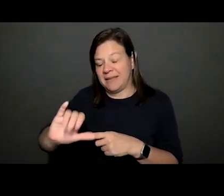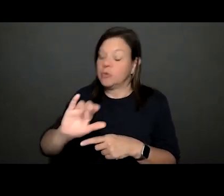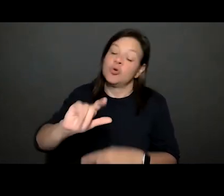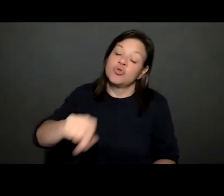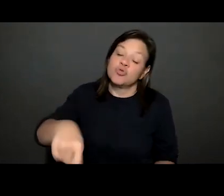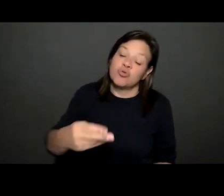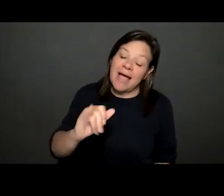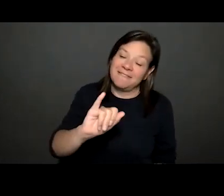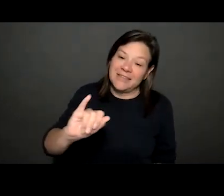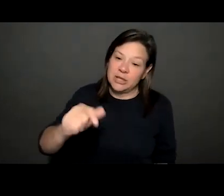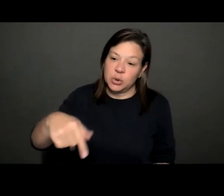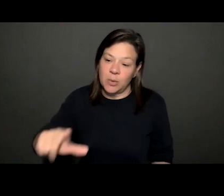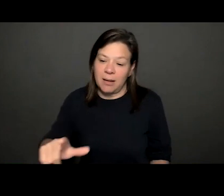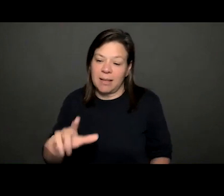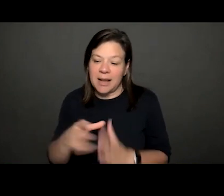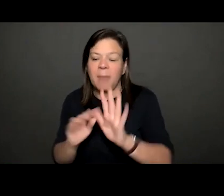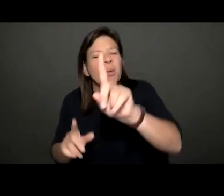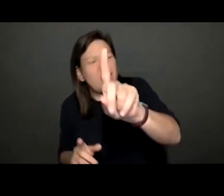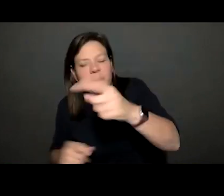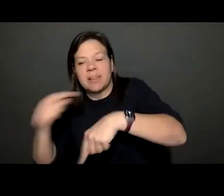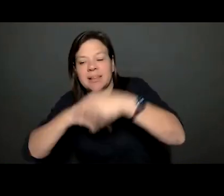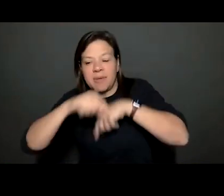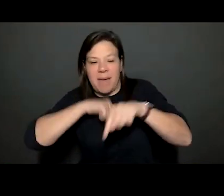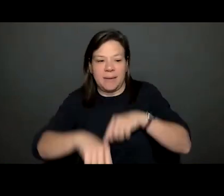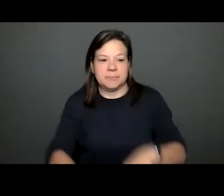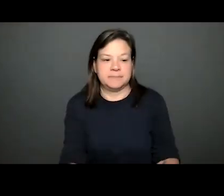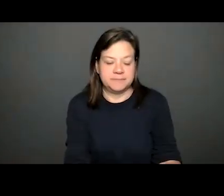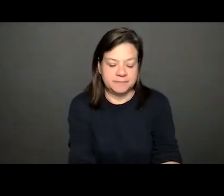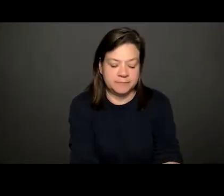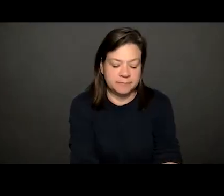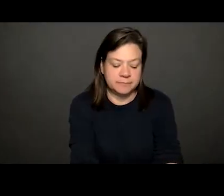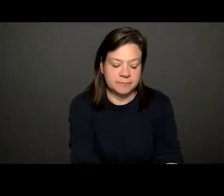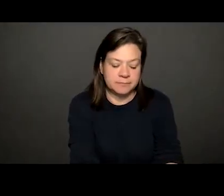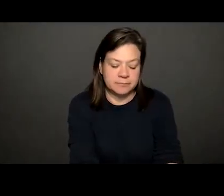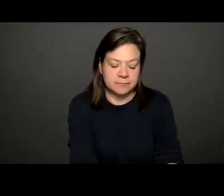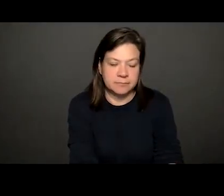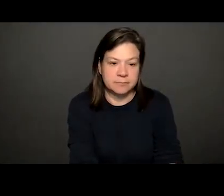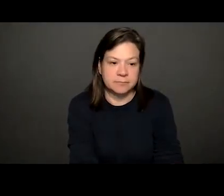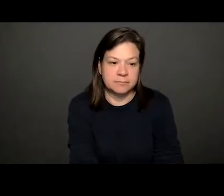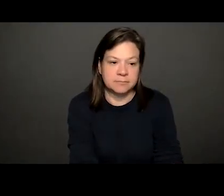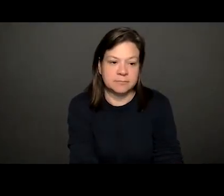ACTUALLY LET ME DO ONE MORE COOL THING. I THINK IT WOULD BE COOL WHEN WE GRAB THIS DATA, WE'RE